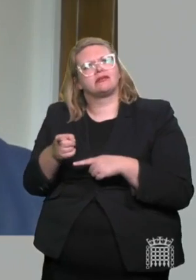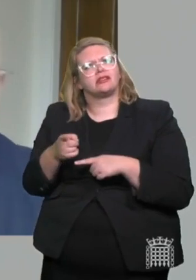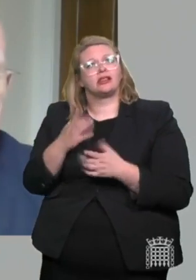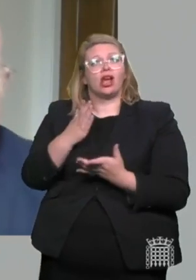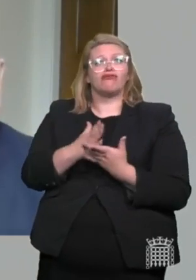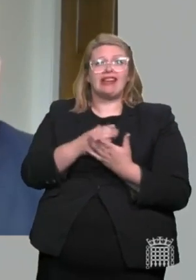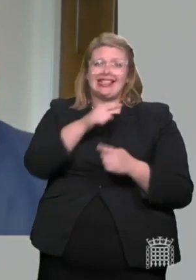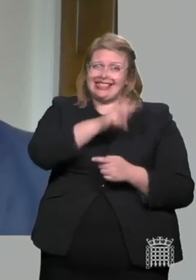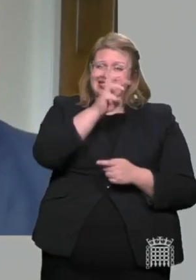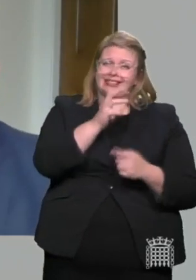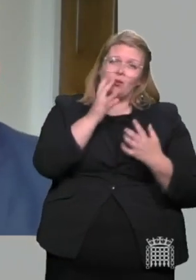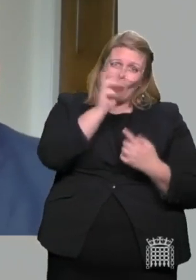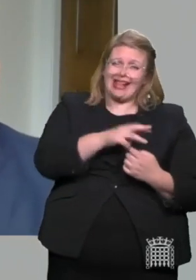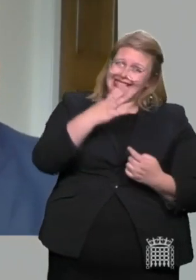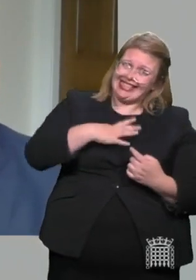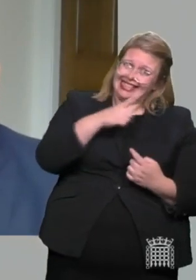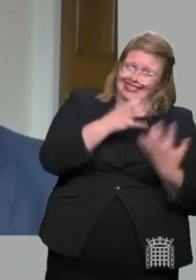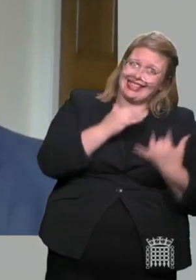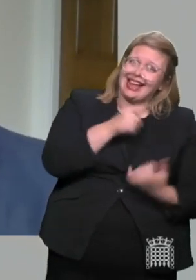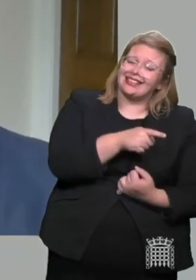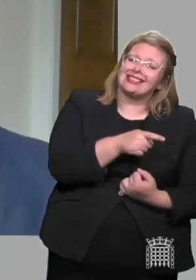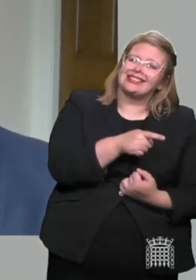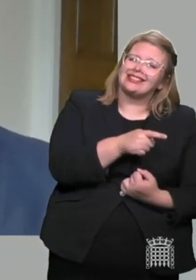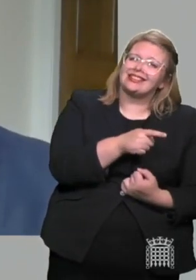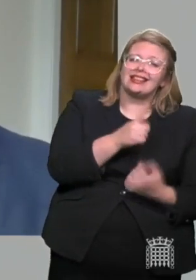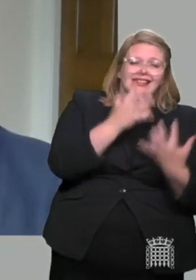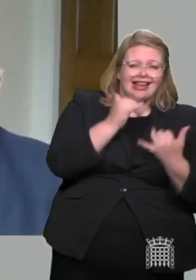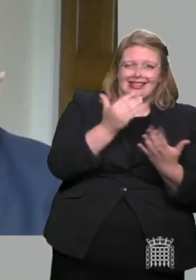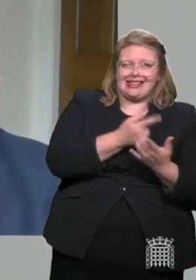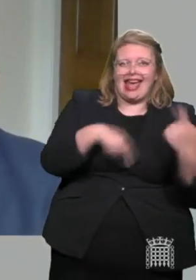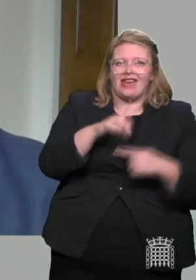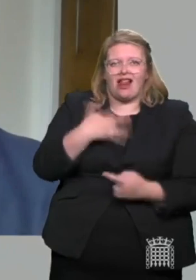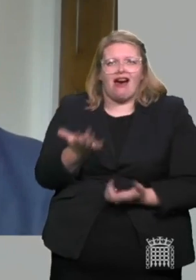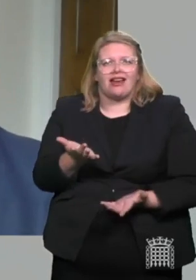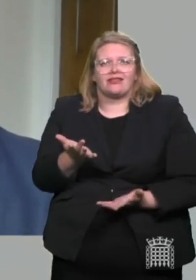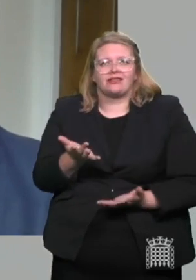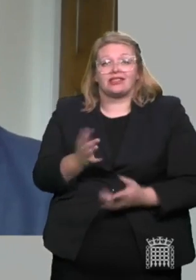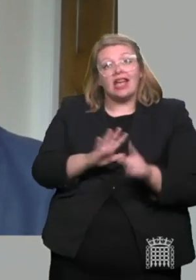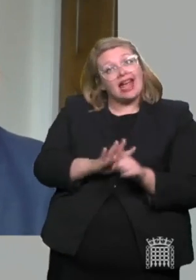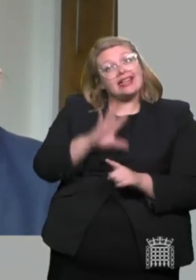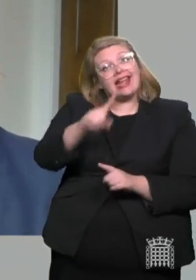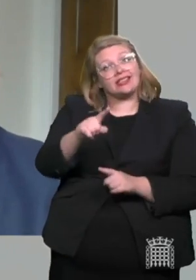thousands of lives in Wales. As we go to the polls next week, will the Prime Minister tell us